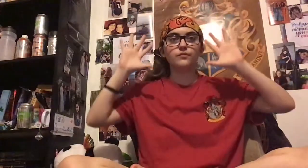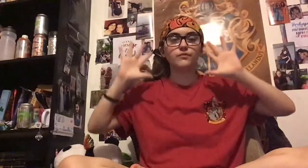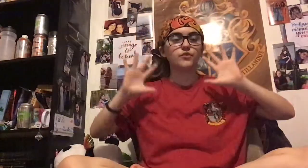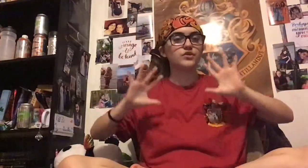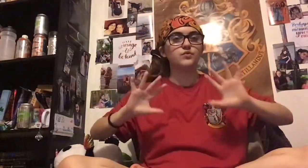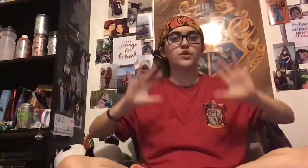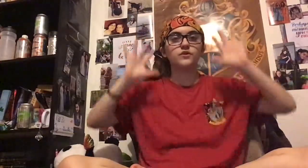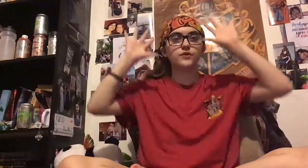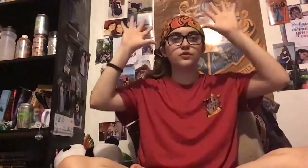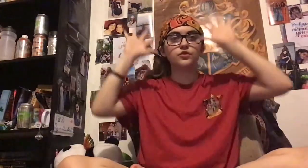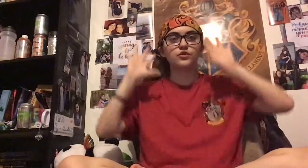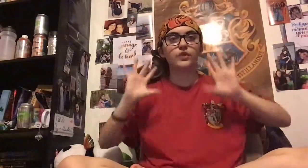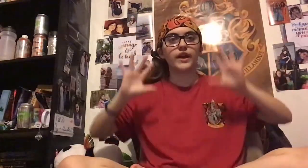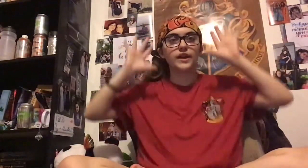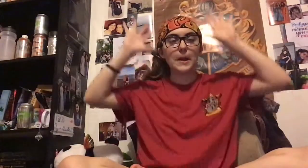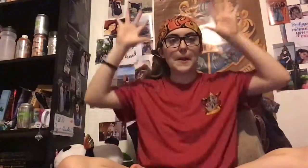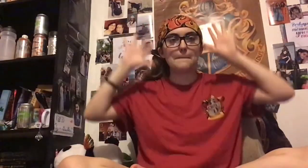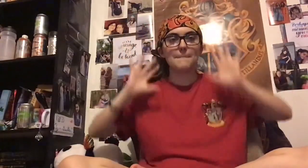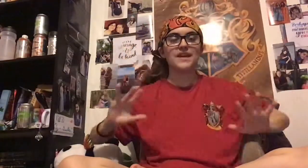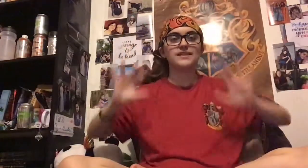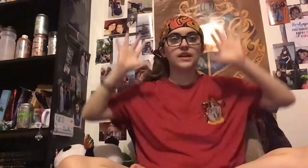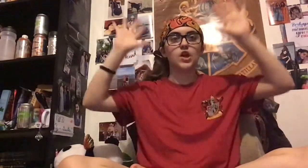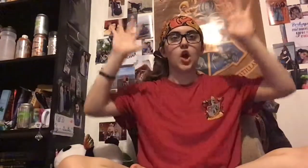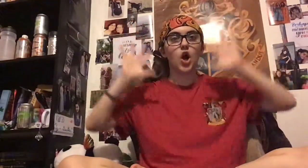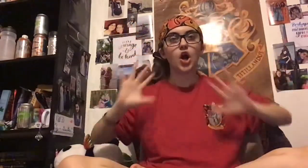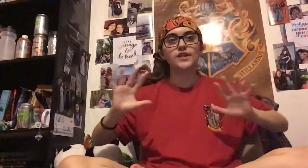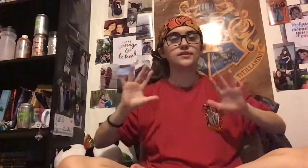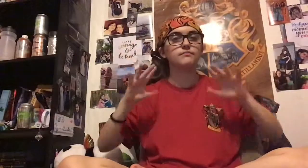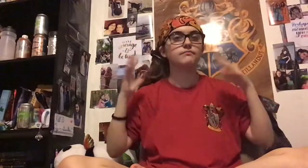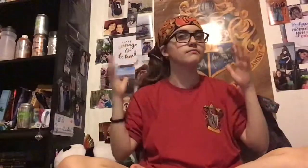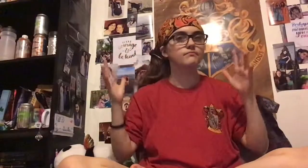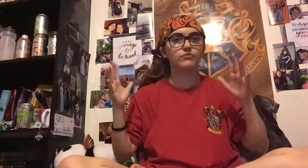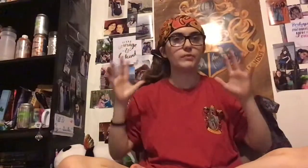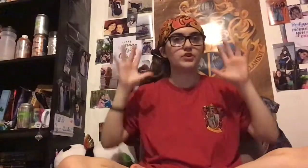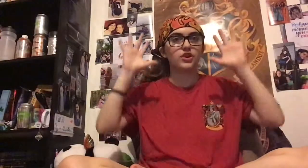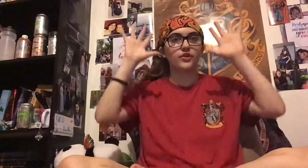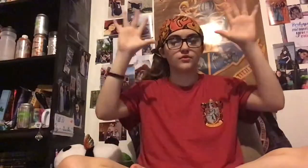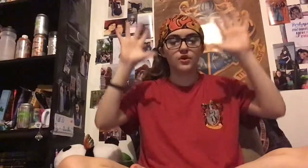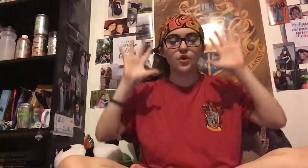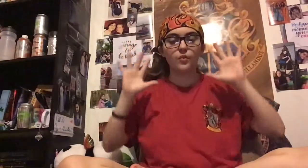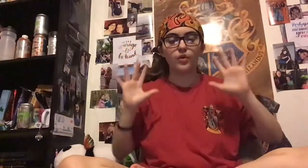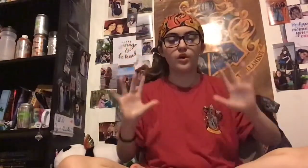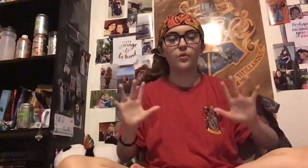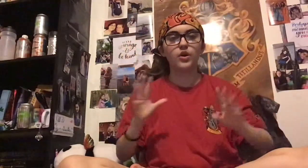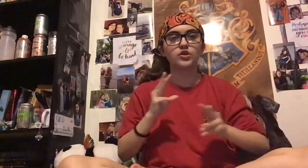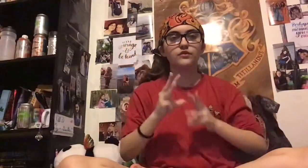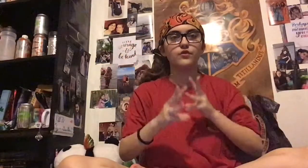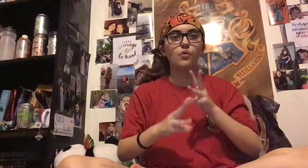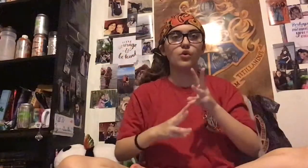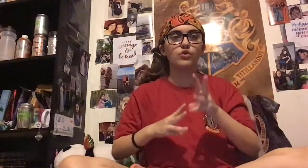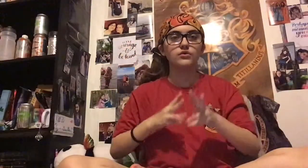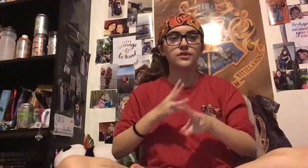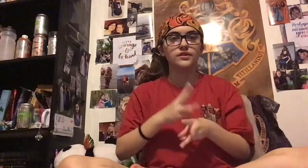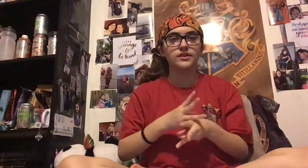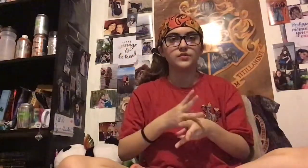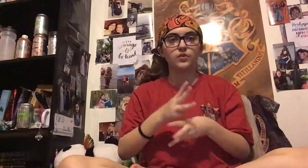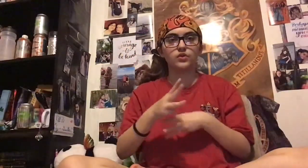Which is wonderful great Amazing awesome pretty much all those what a wonderful world. This is world